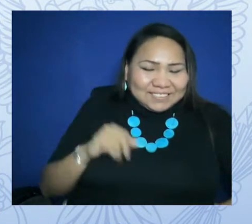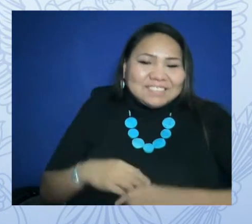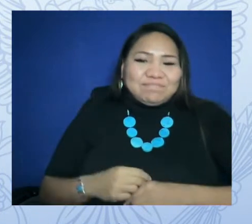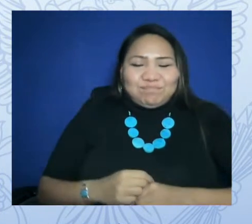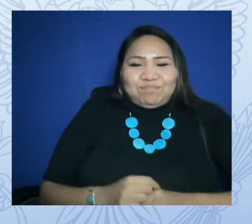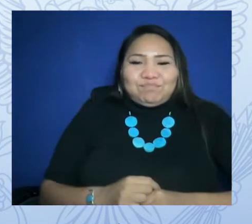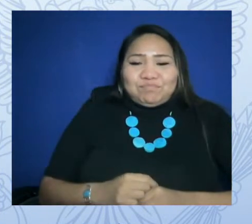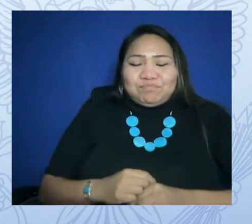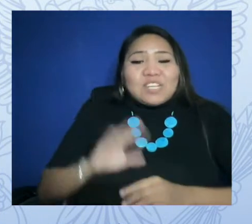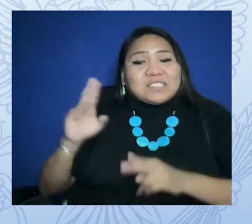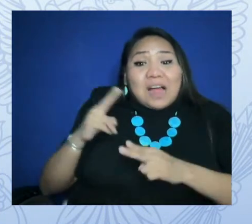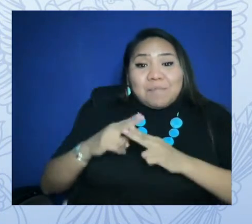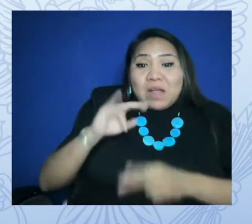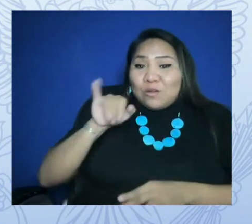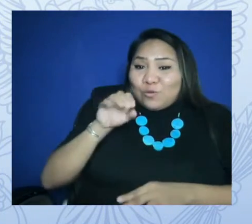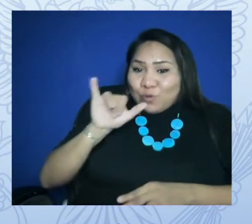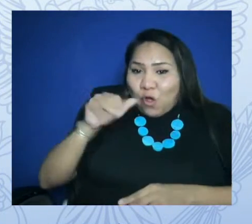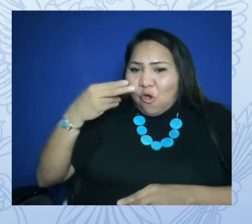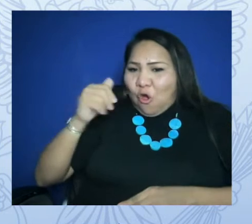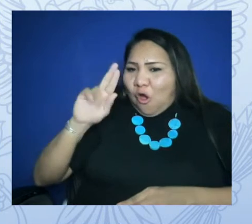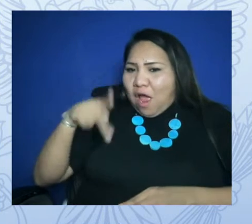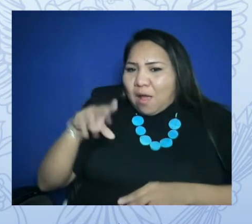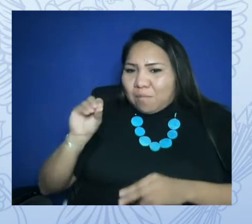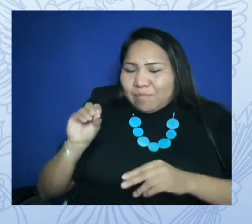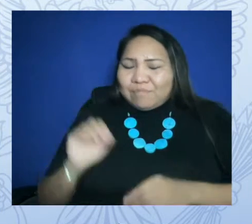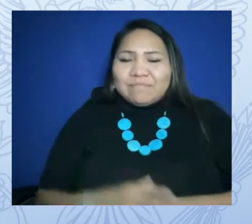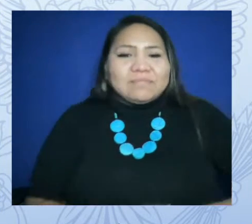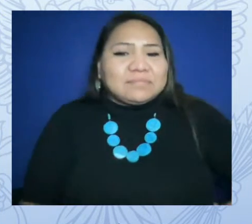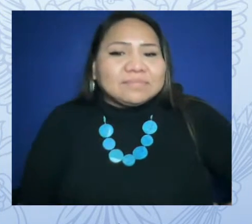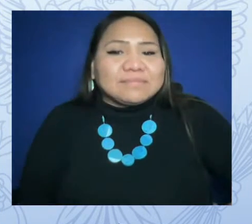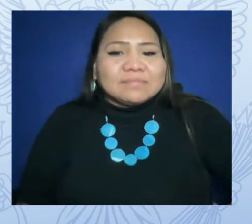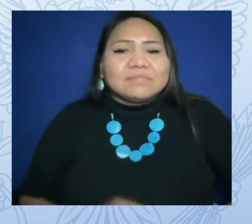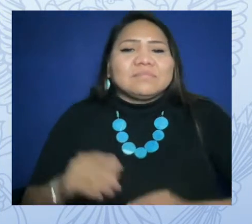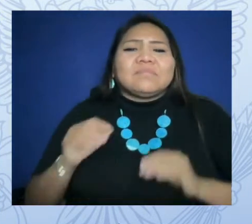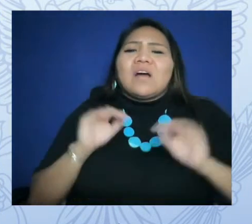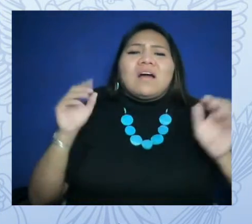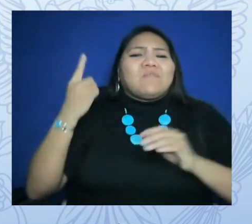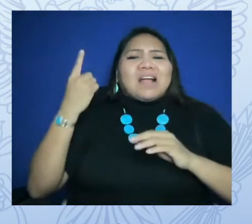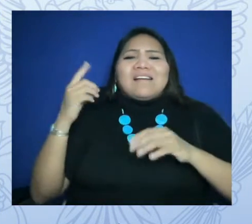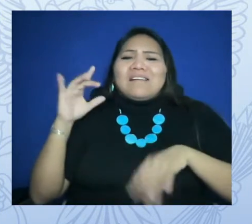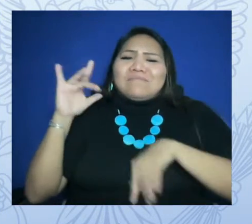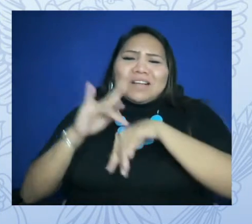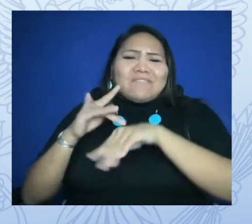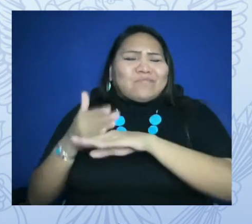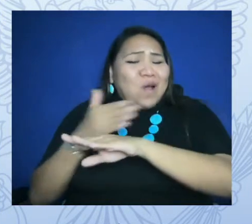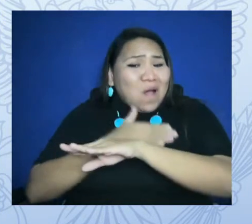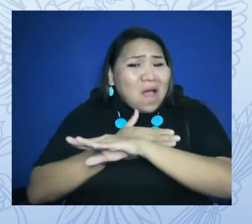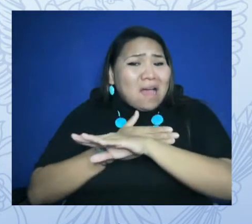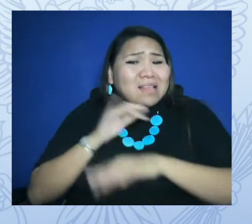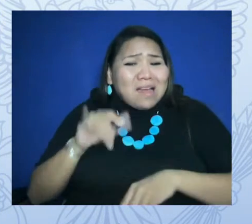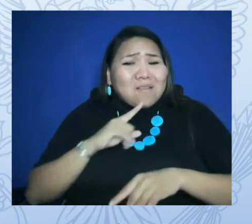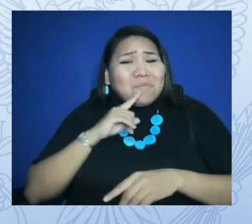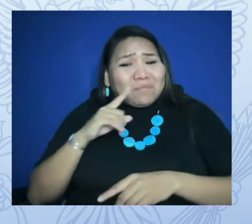And they are going where no one has gone before. That's right. The Marine Corps, Colonel Nicole Mann